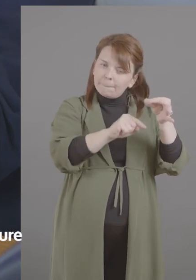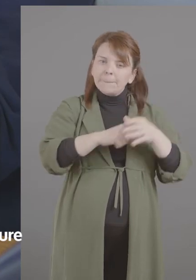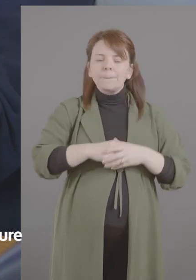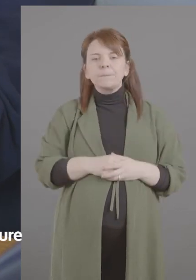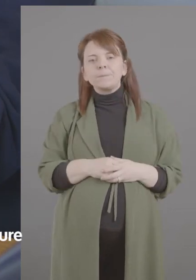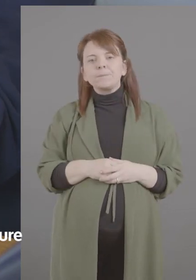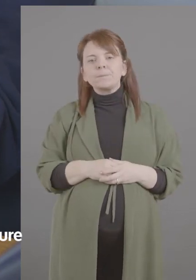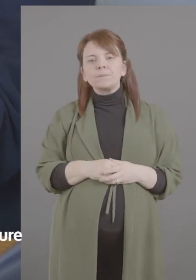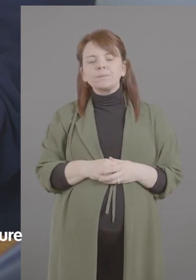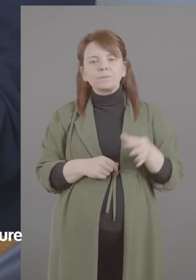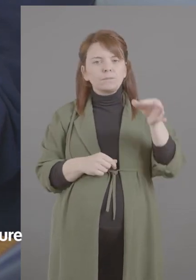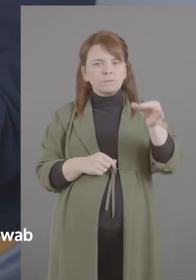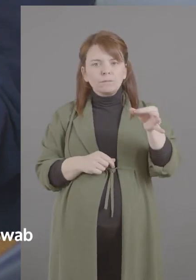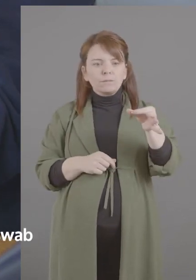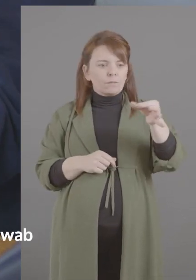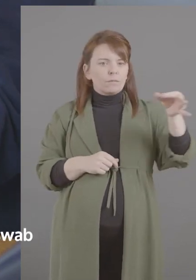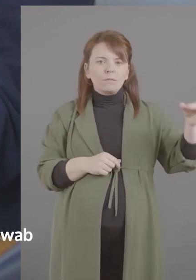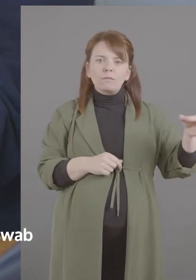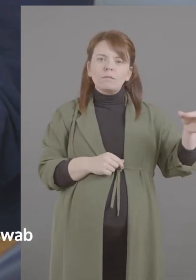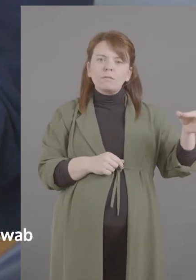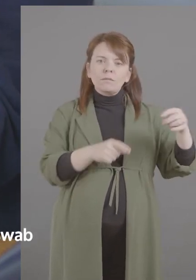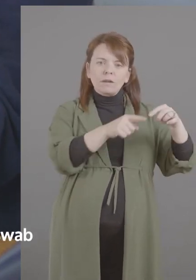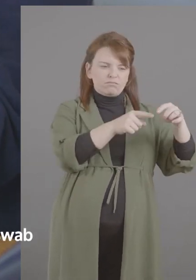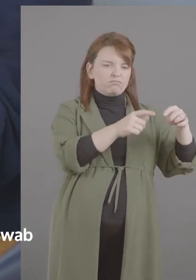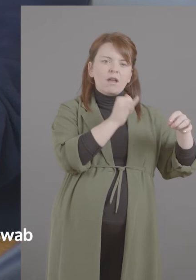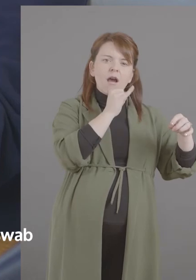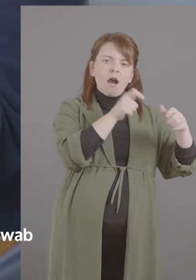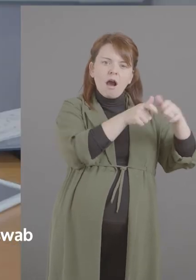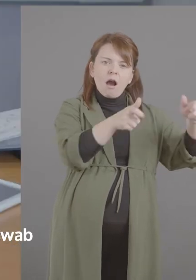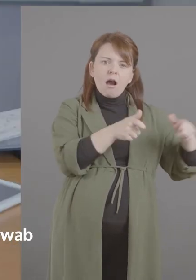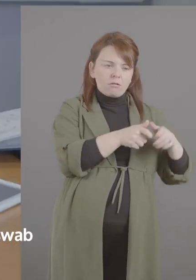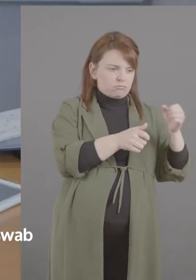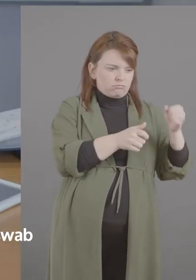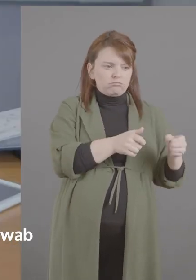making sure all liquid is removed from the tip of the swab. Put the extraction tube